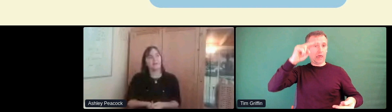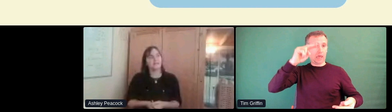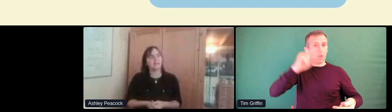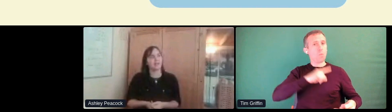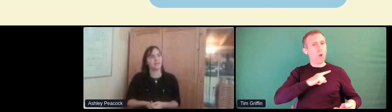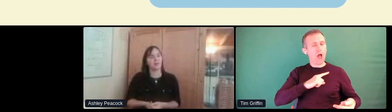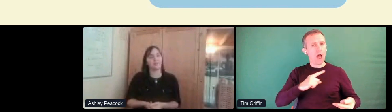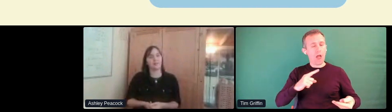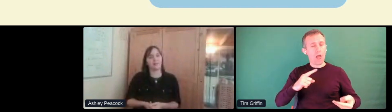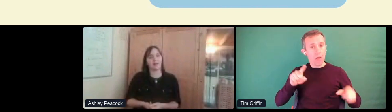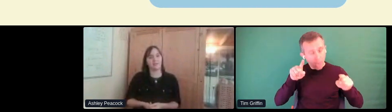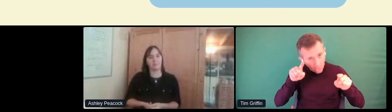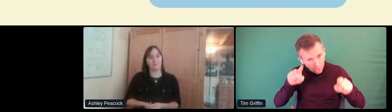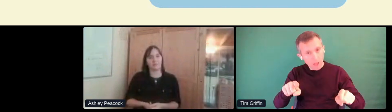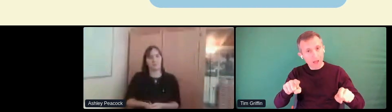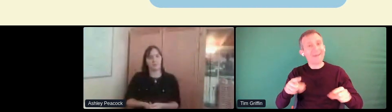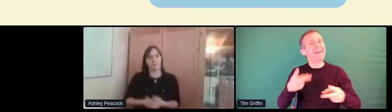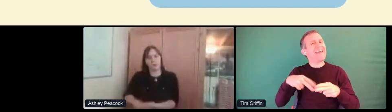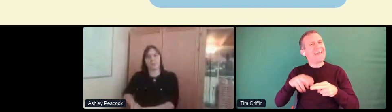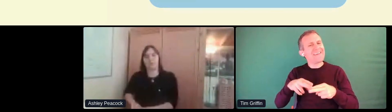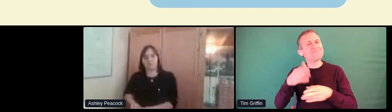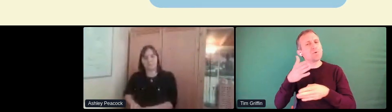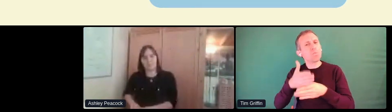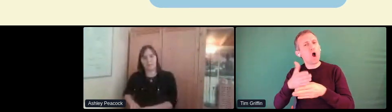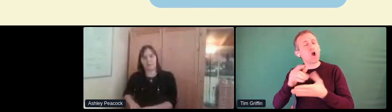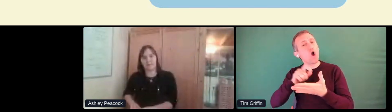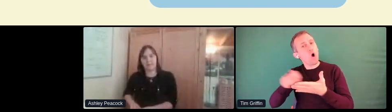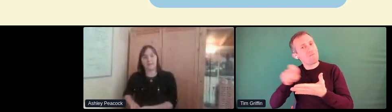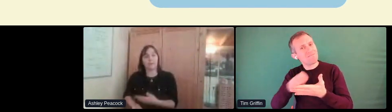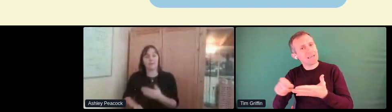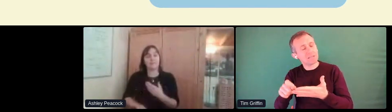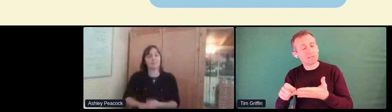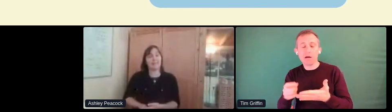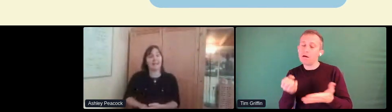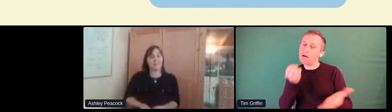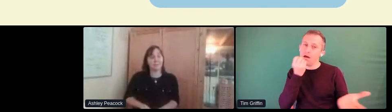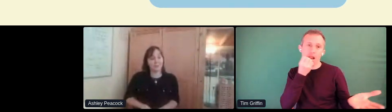I can turn around and ask someone a question quite quickly. I don't have to plan a call